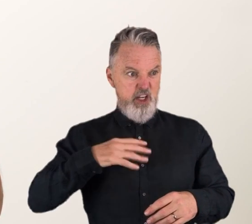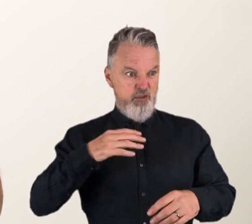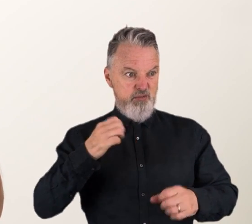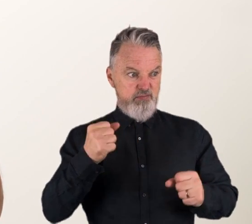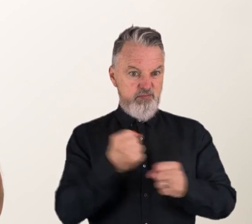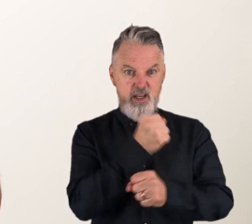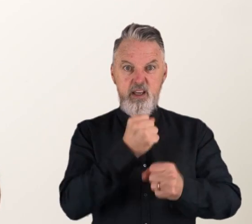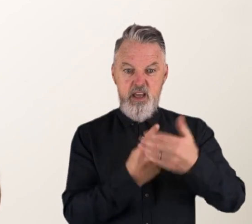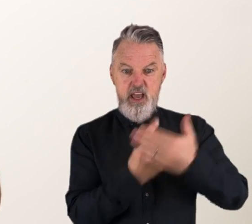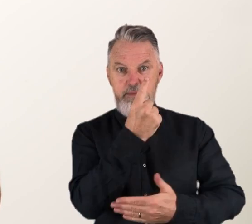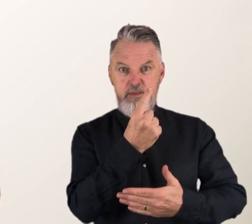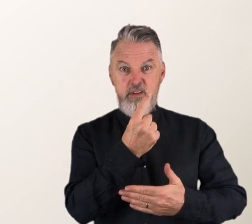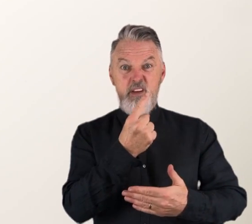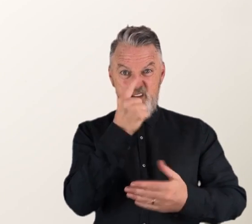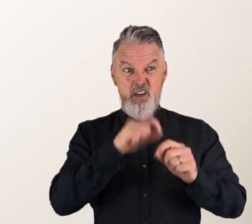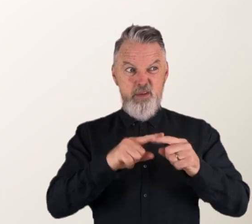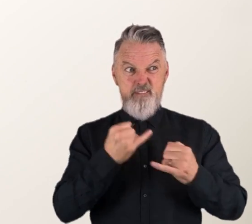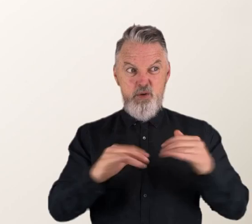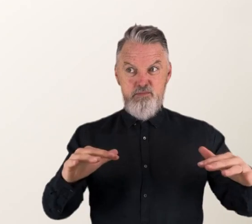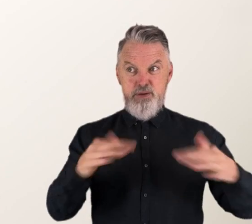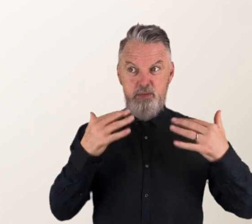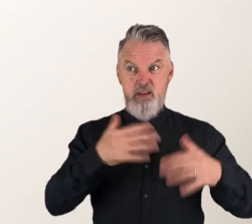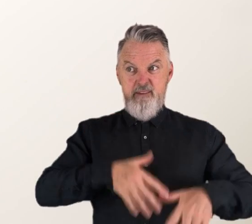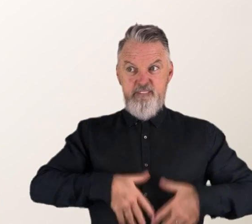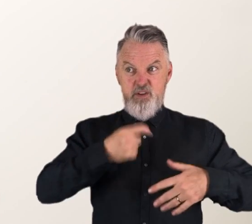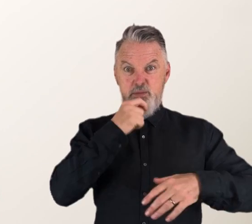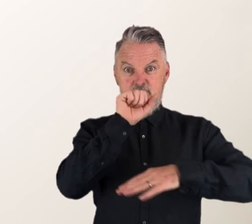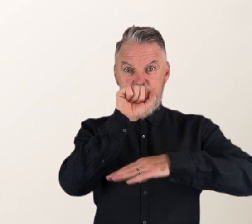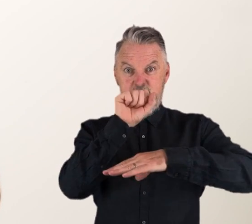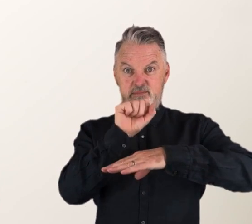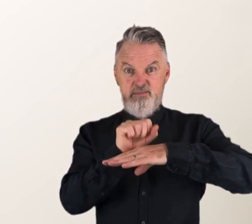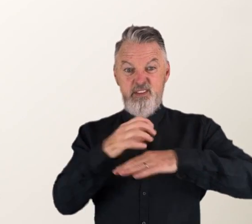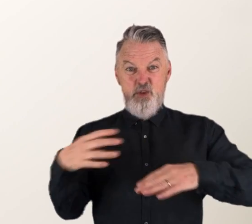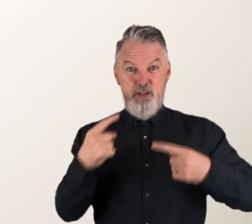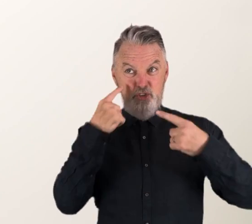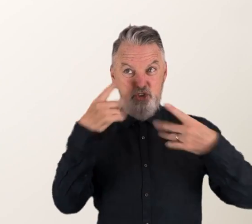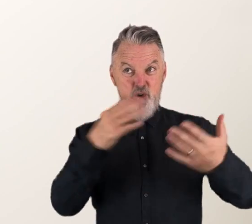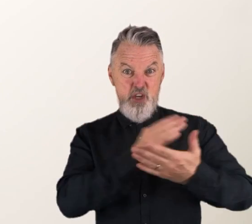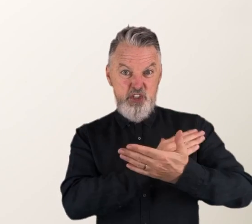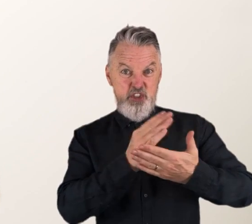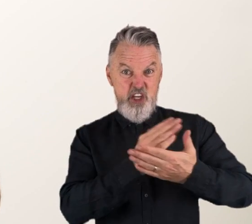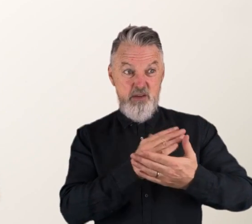and it can be quite public you’re expected to share a lot about your progress with the world when maybe you’d rather just keep your head down.